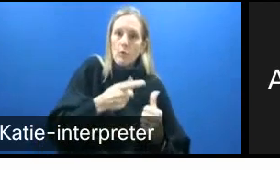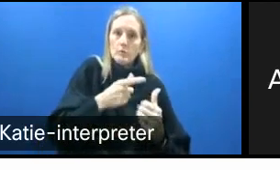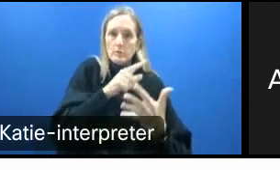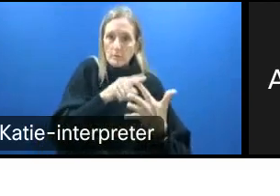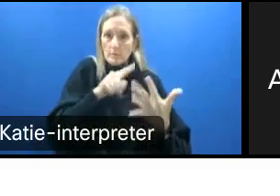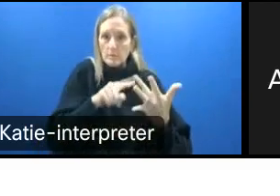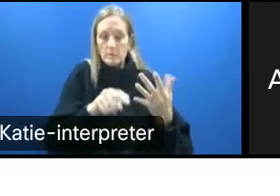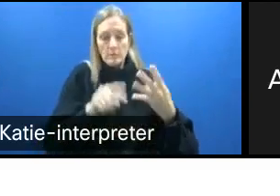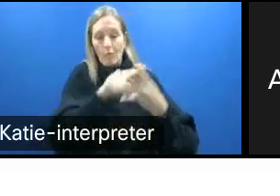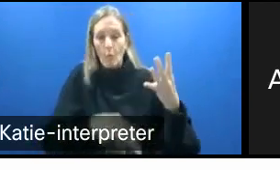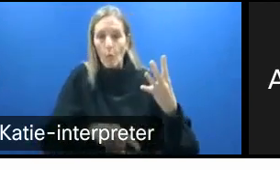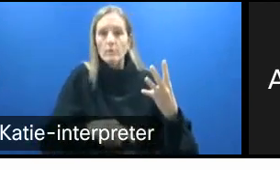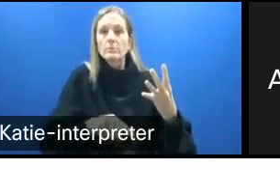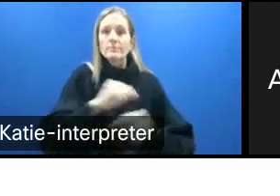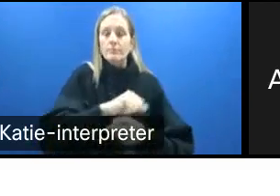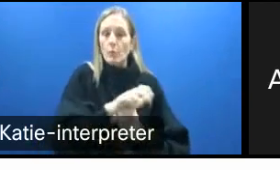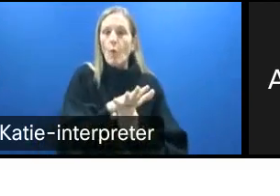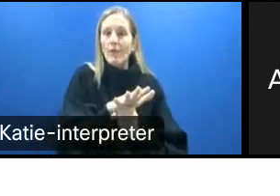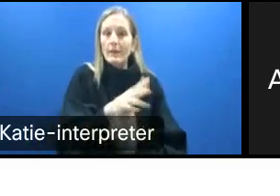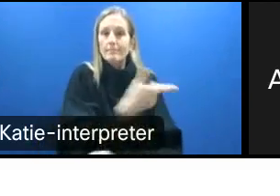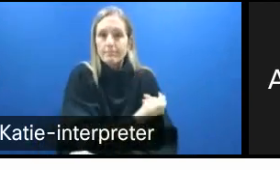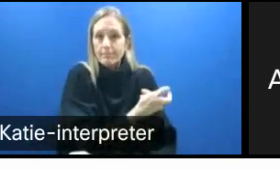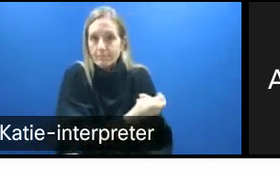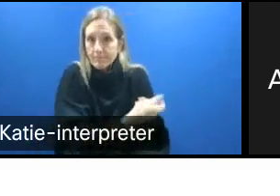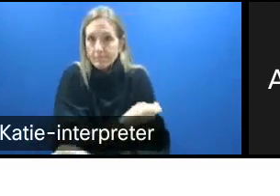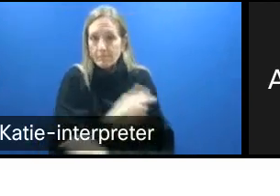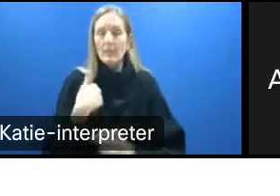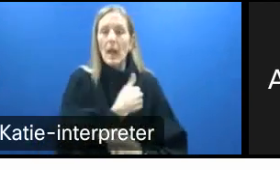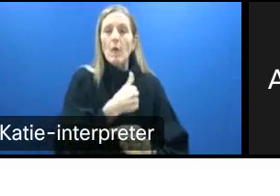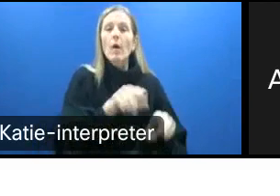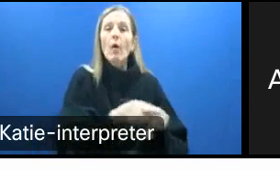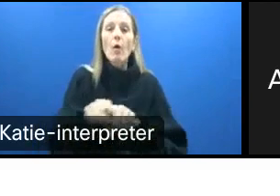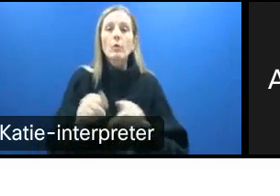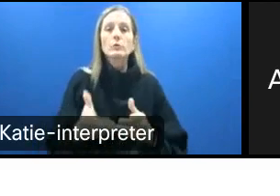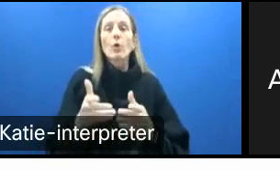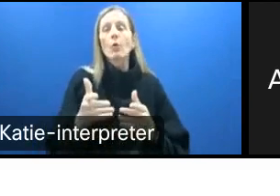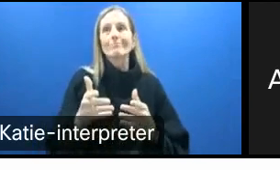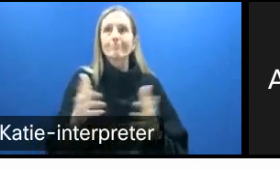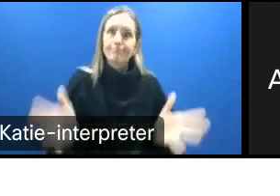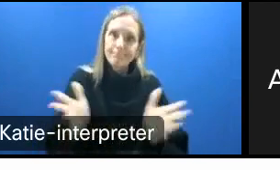Also, encouraging both staff and patience to receive the liters by villain booster.